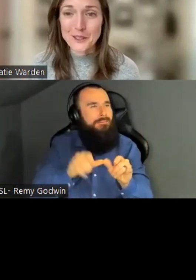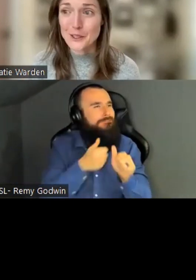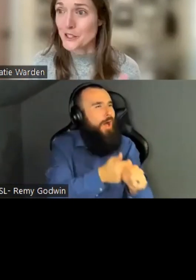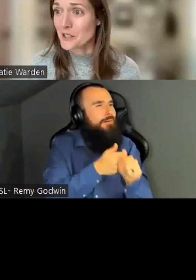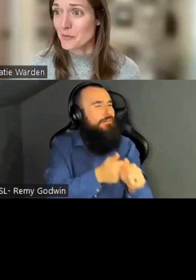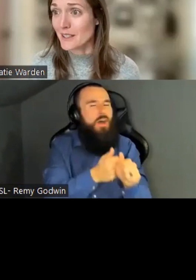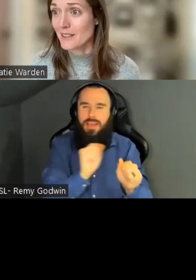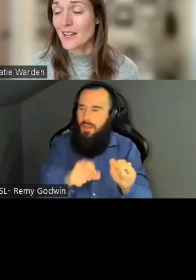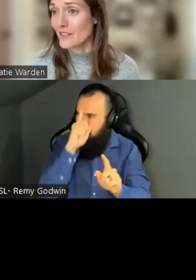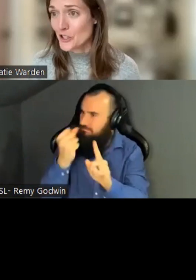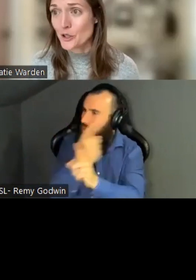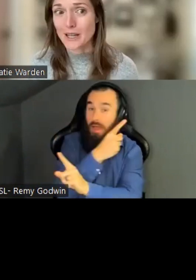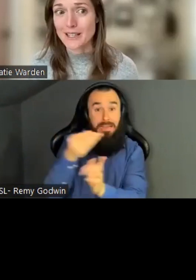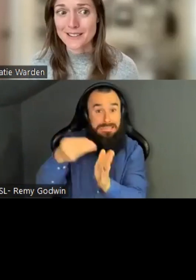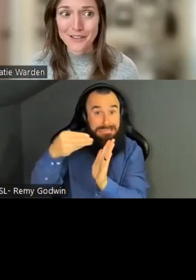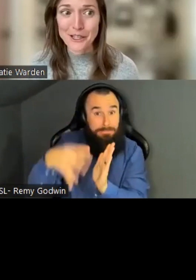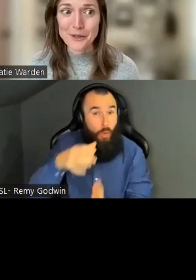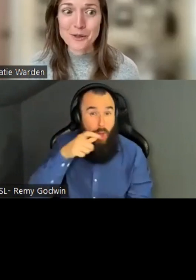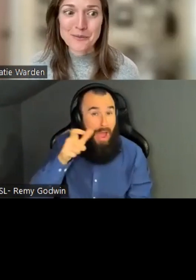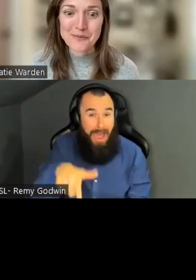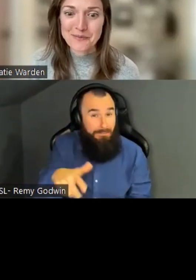It could just be having yoga mats available.